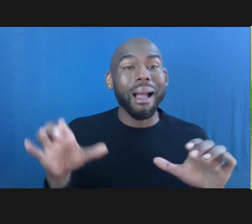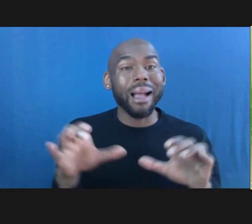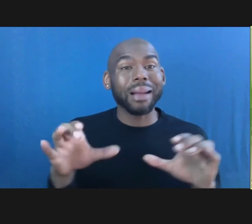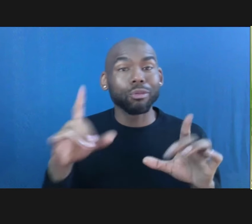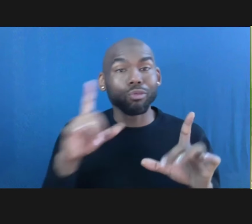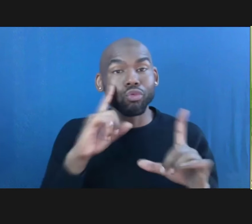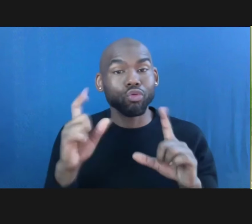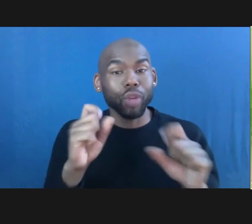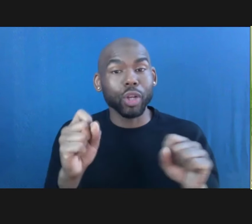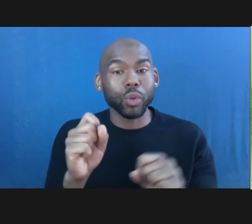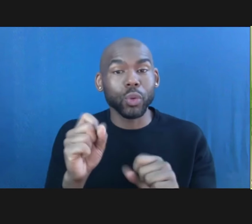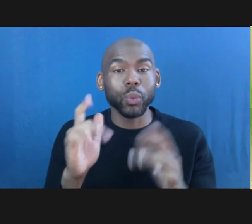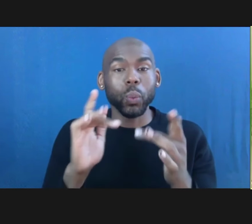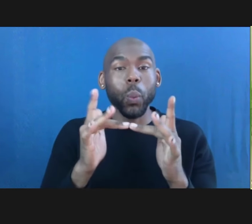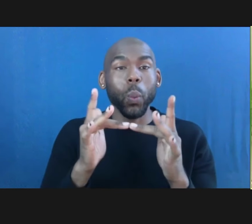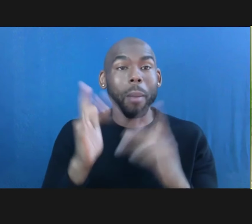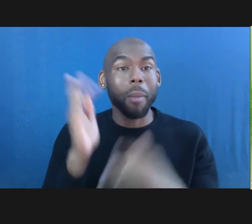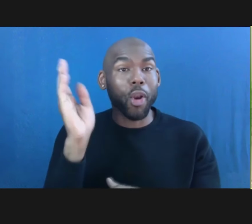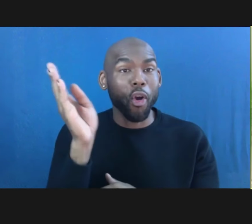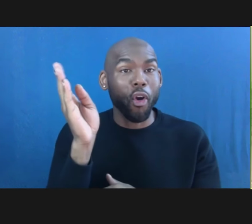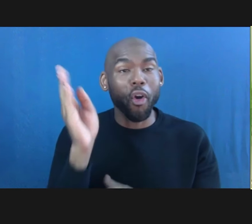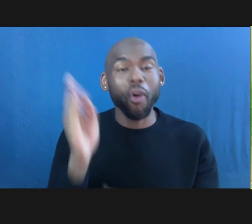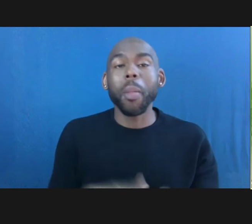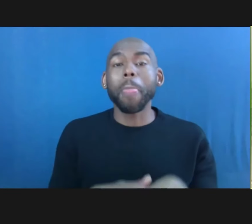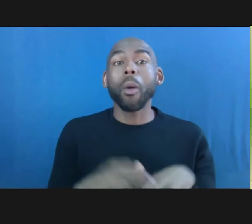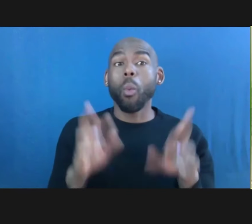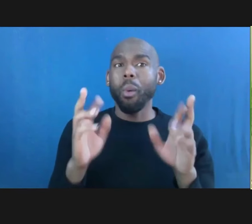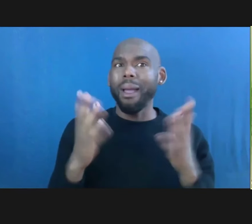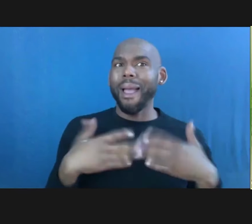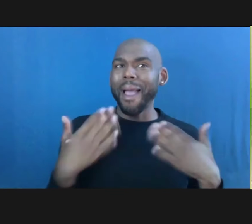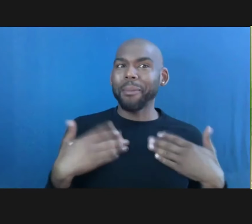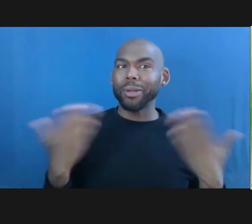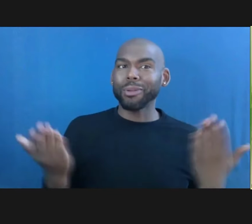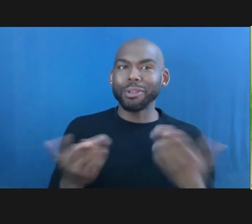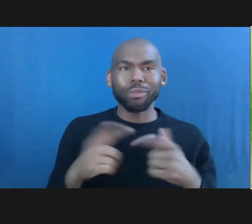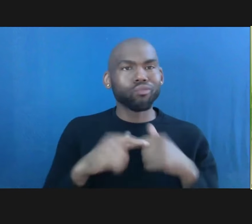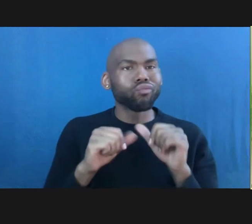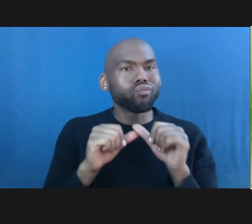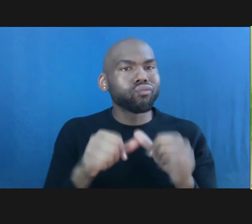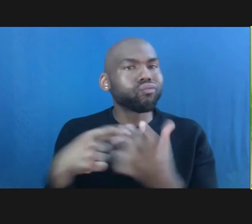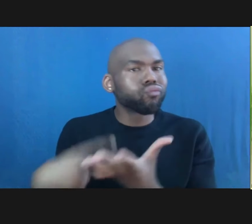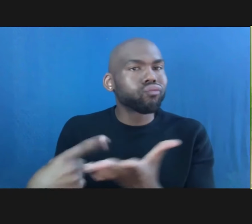so excited that you're here today to continue this conversation with us. This is a continuation